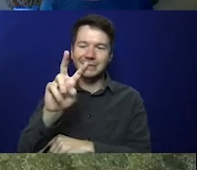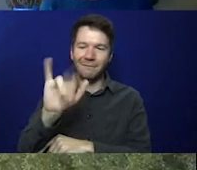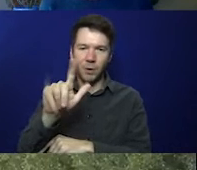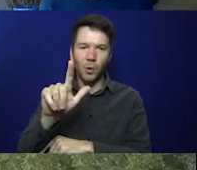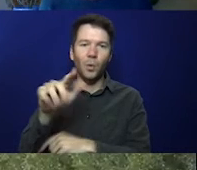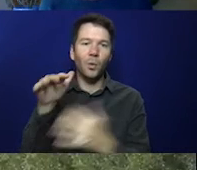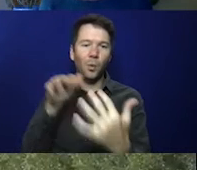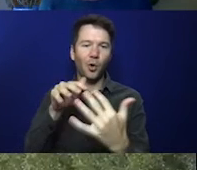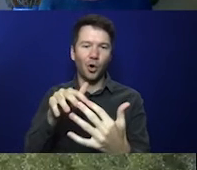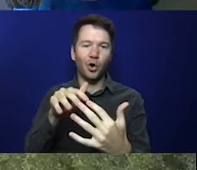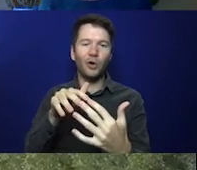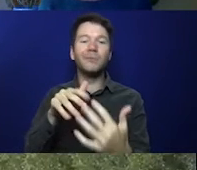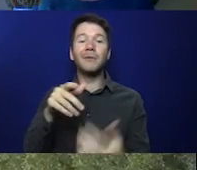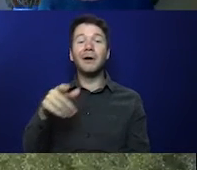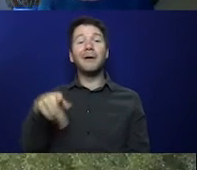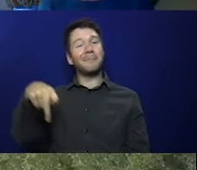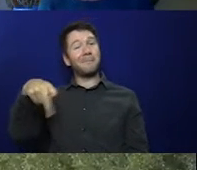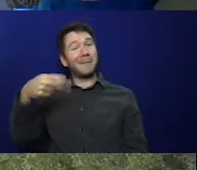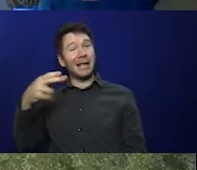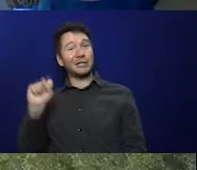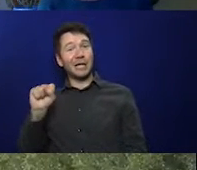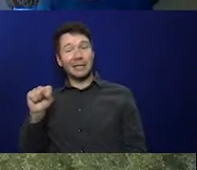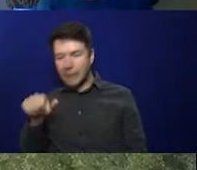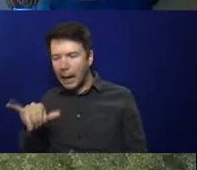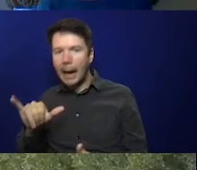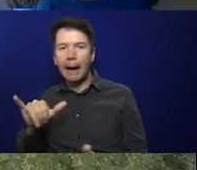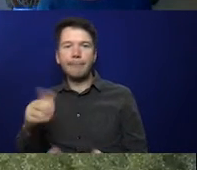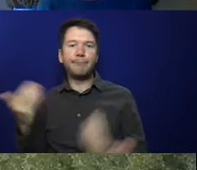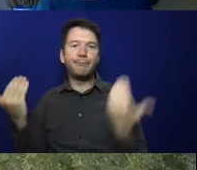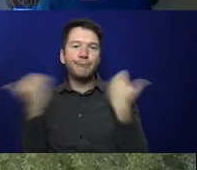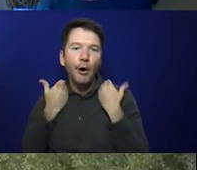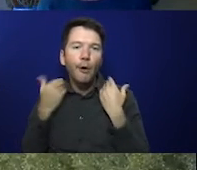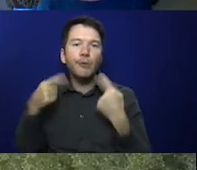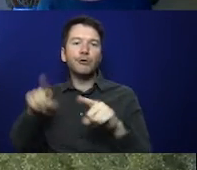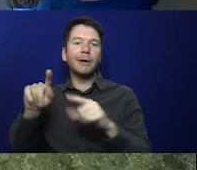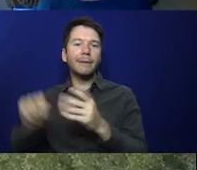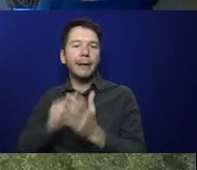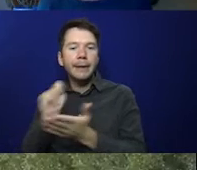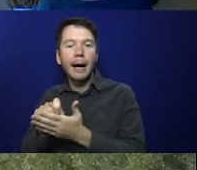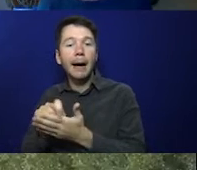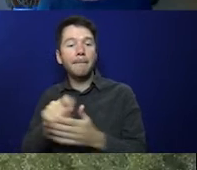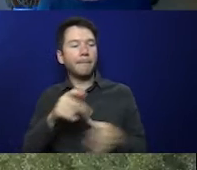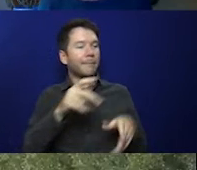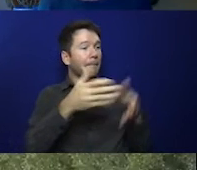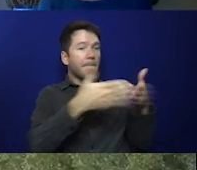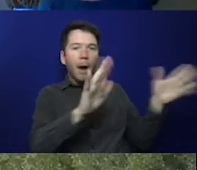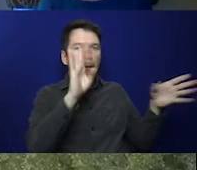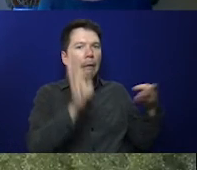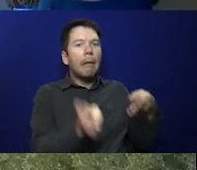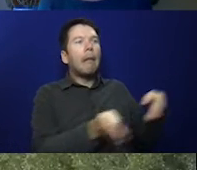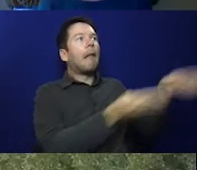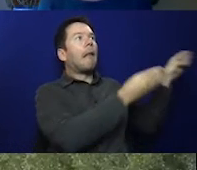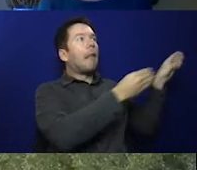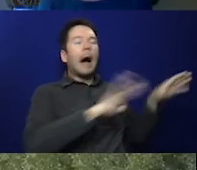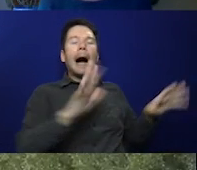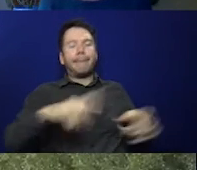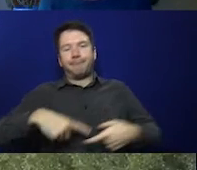War, a point at which PHS found itself too broke and the public too distracted to mount